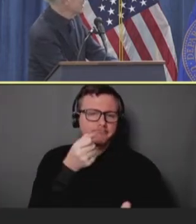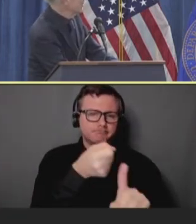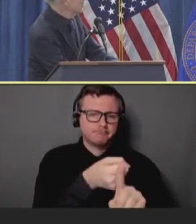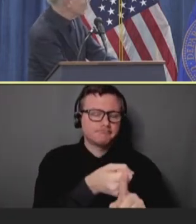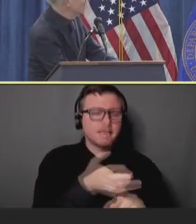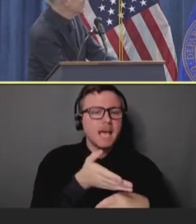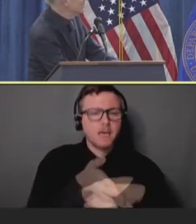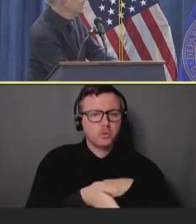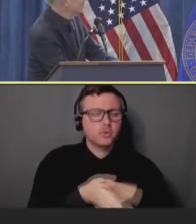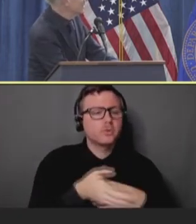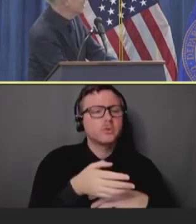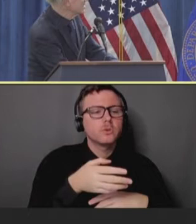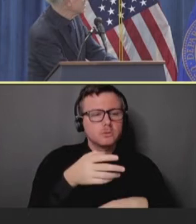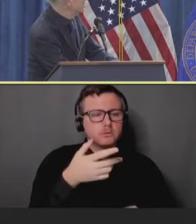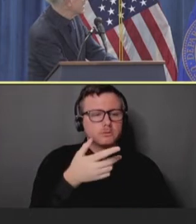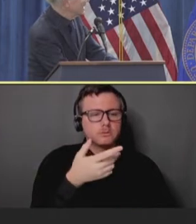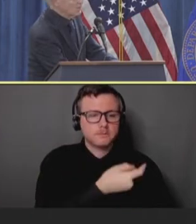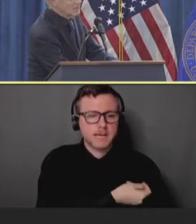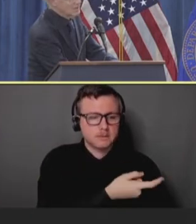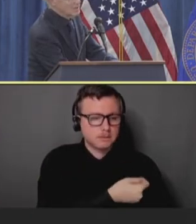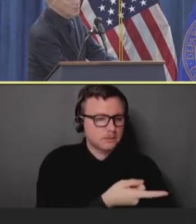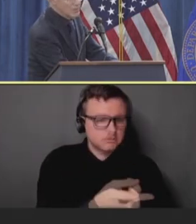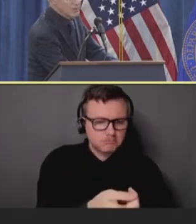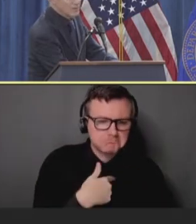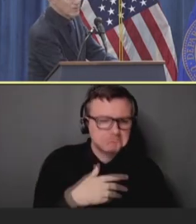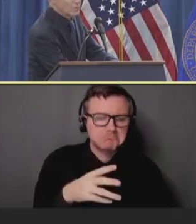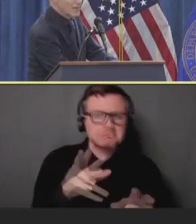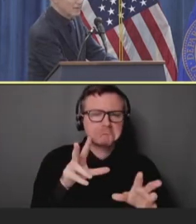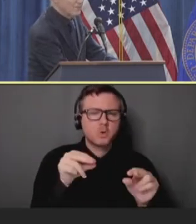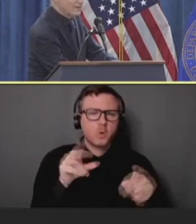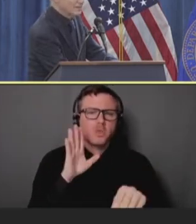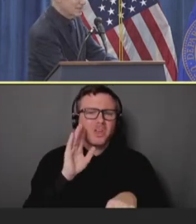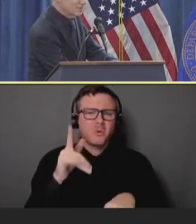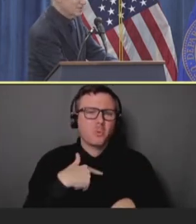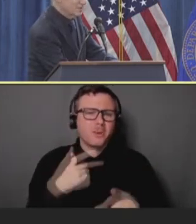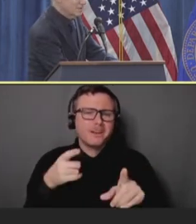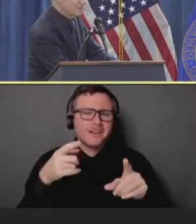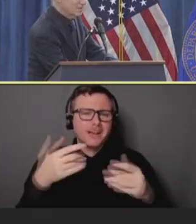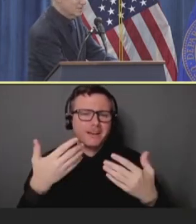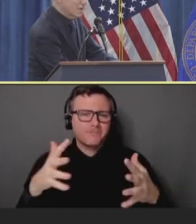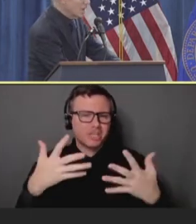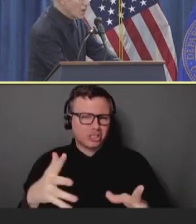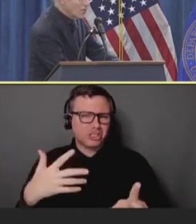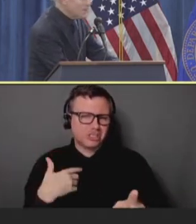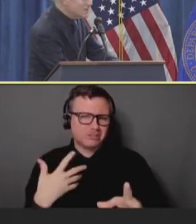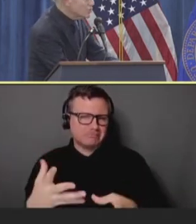They would have developed these diseases anyway, with or without vaccination. That's true.